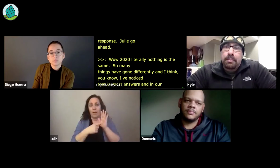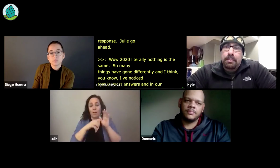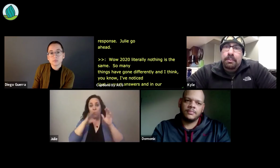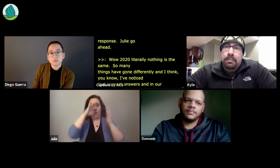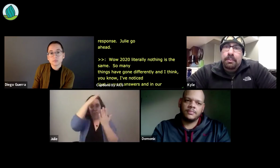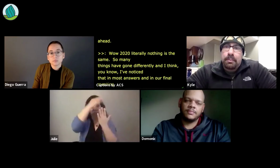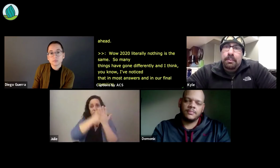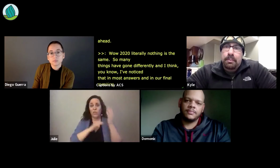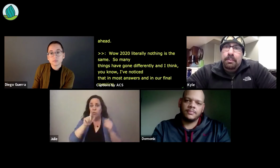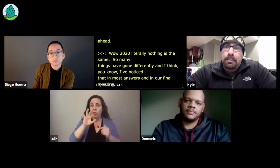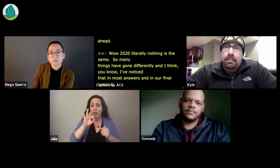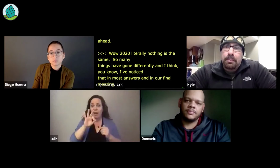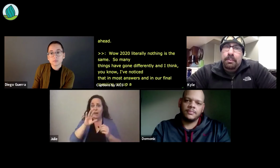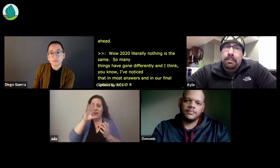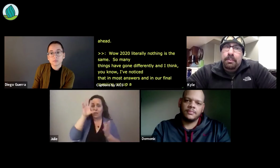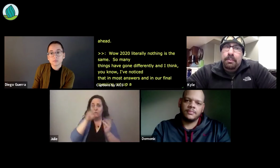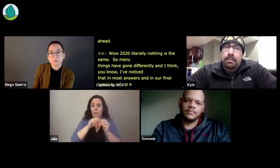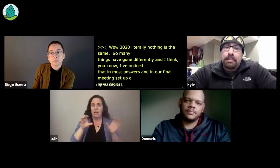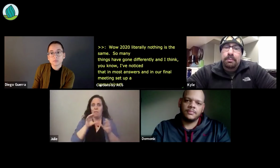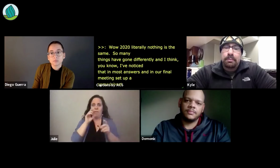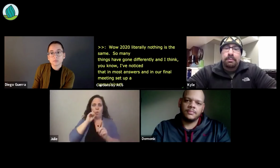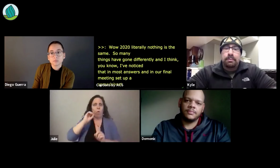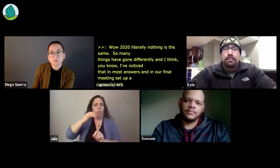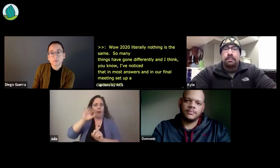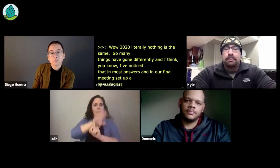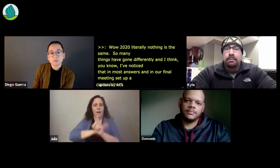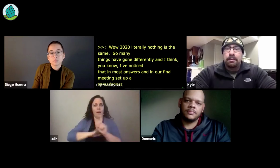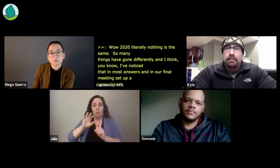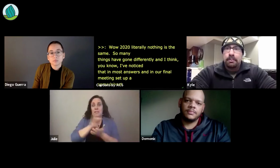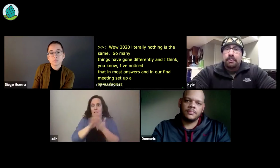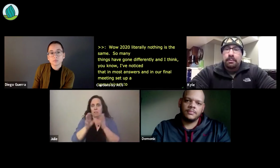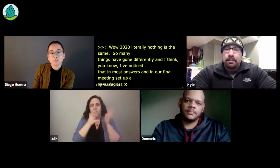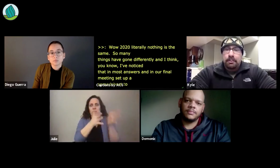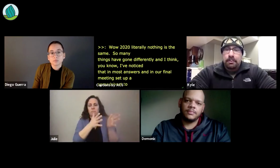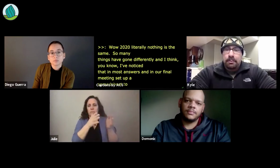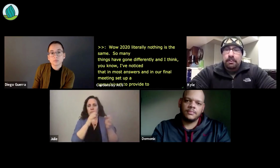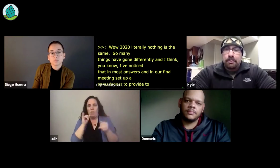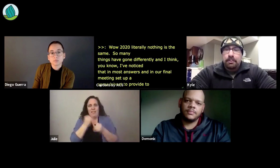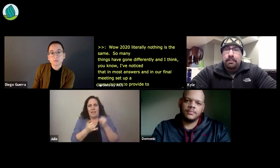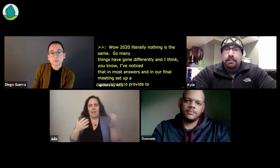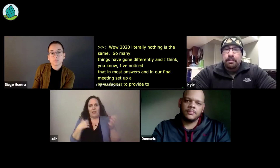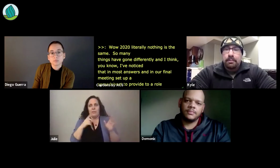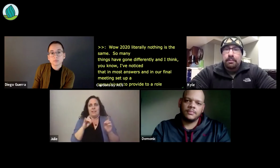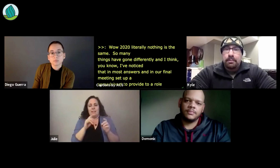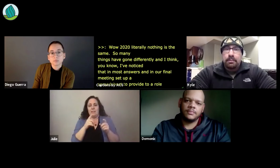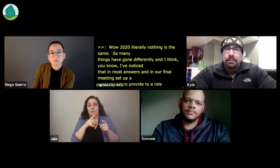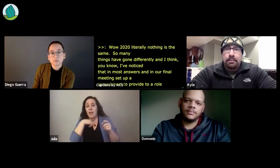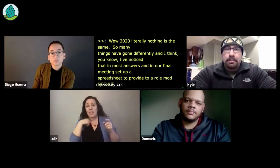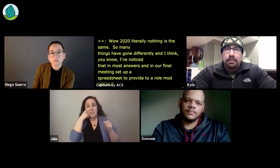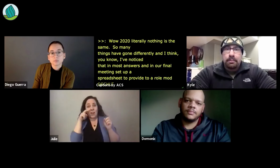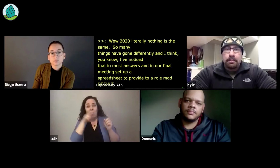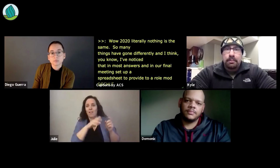There were 29 in total from all around. And so we have that. That's kind of the last thing we did, and I just took a lot-- a look there.